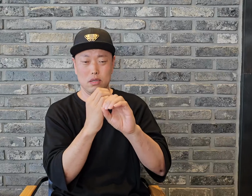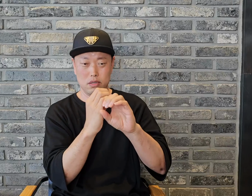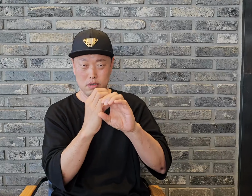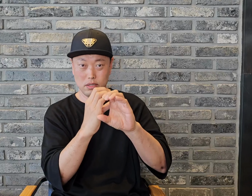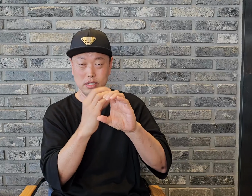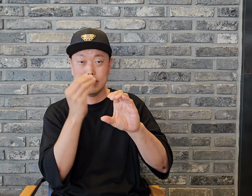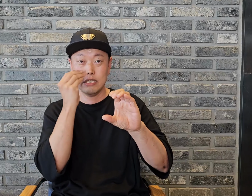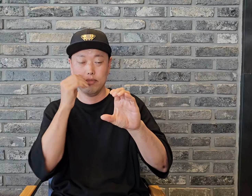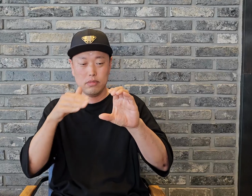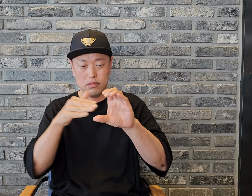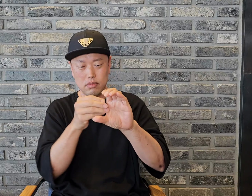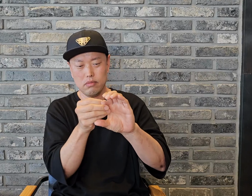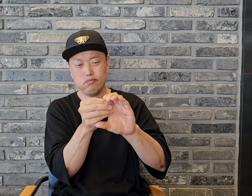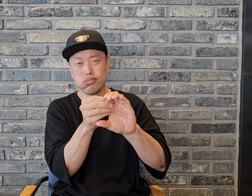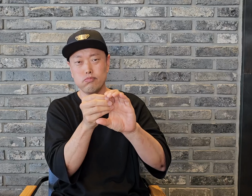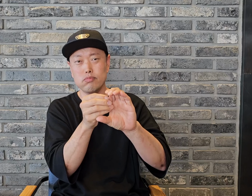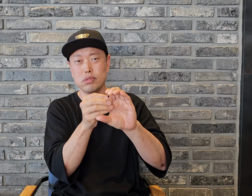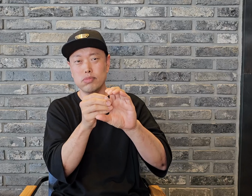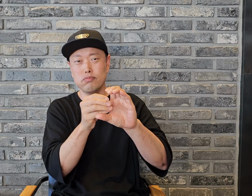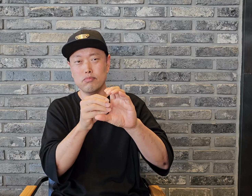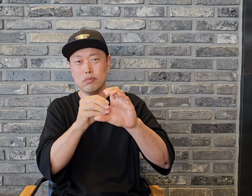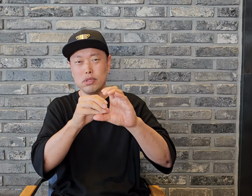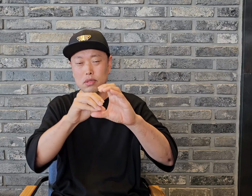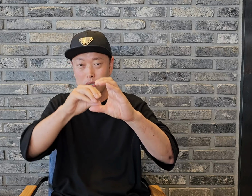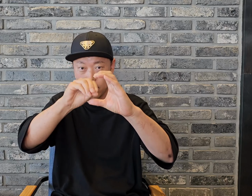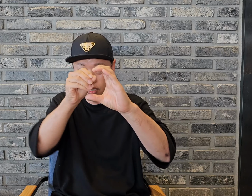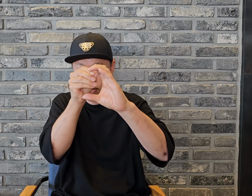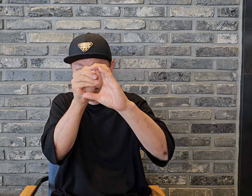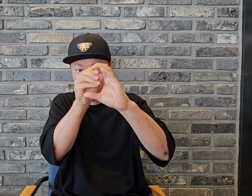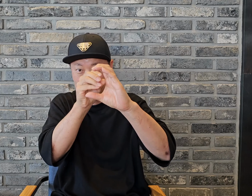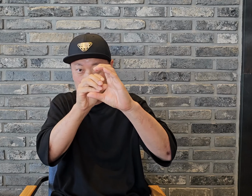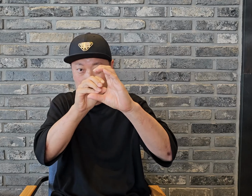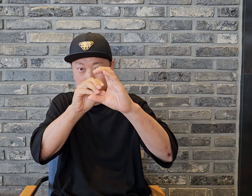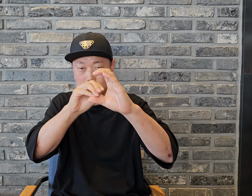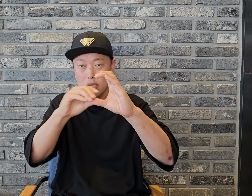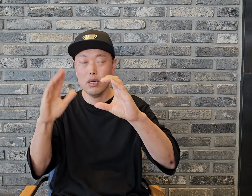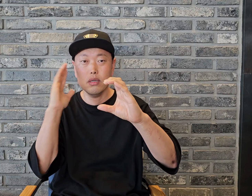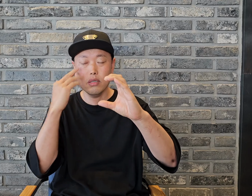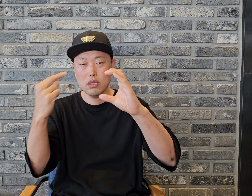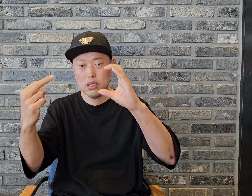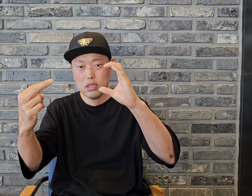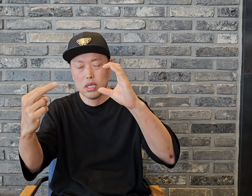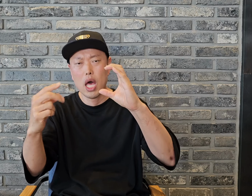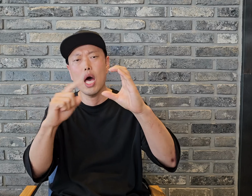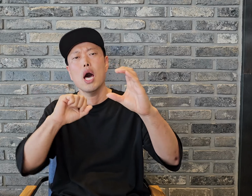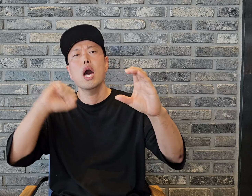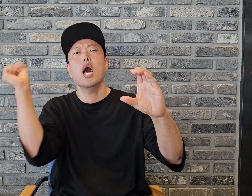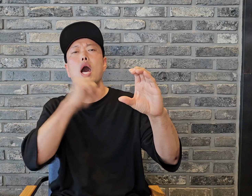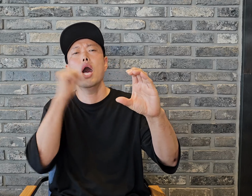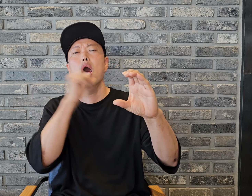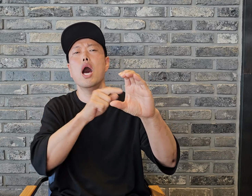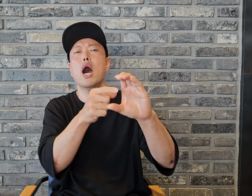blood vessels filled with oil like this in sign language. If you show oil inside the blood vessels,